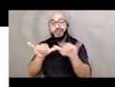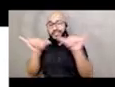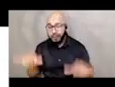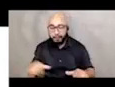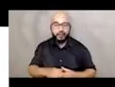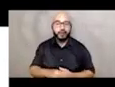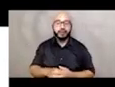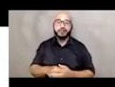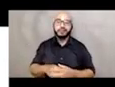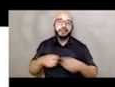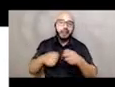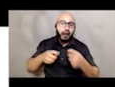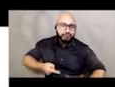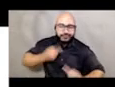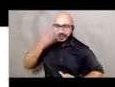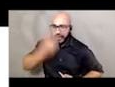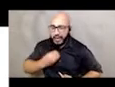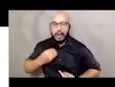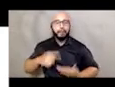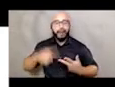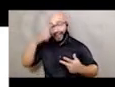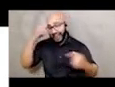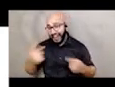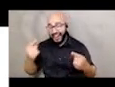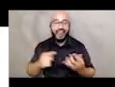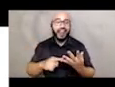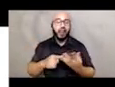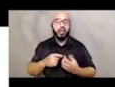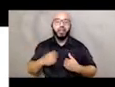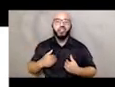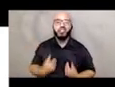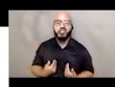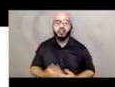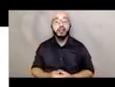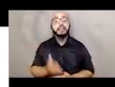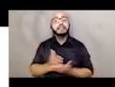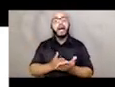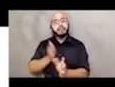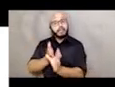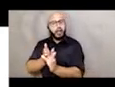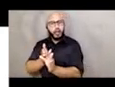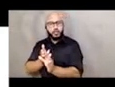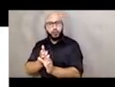difficulty sleeping, headaches and fatigue. And some psychological consequences include